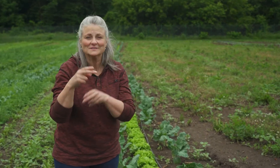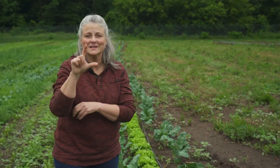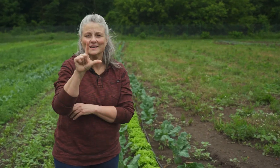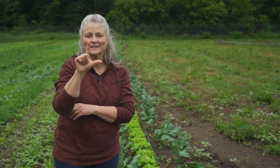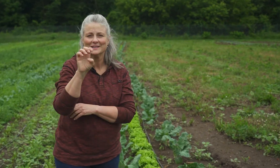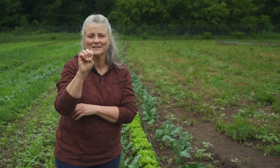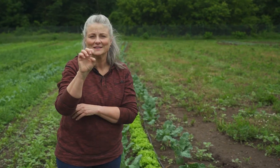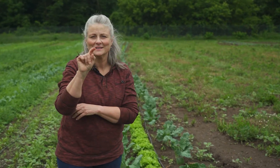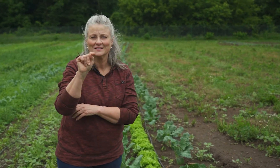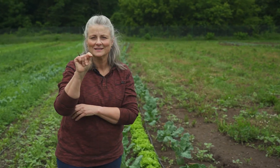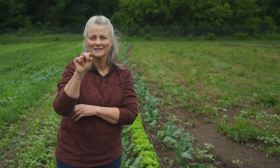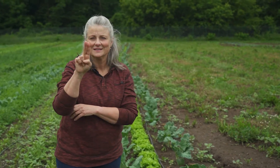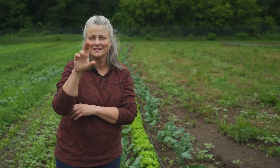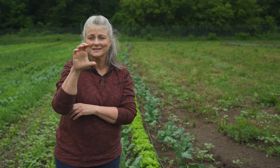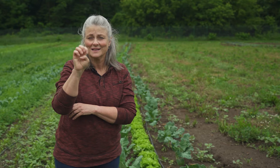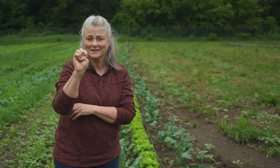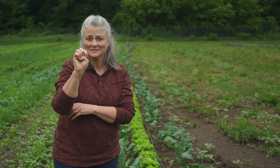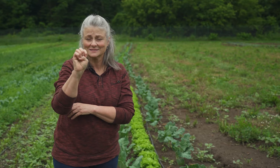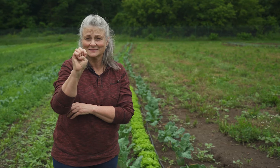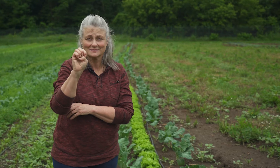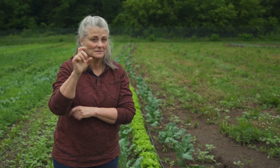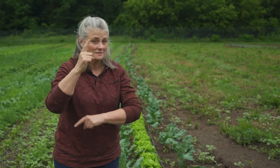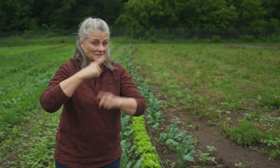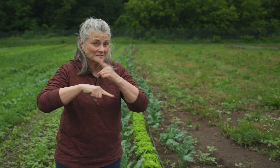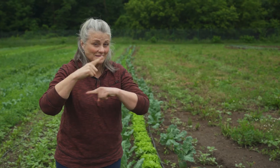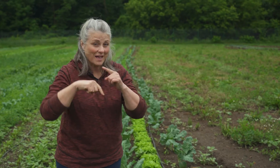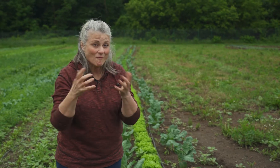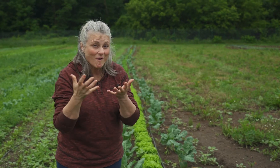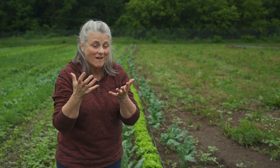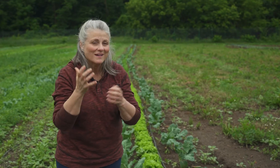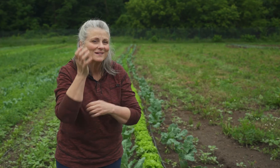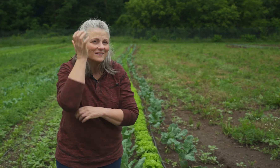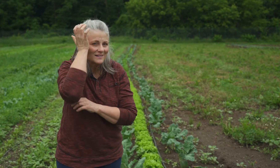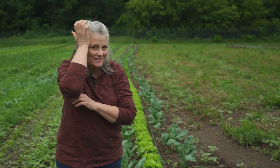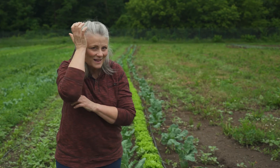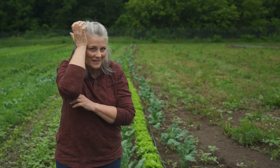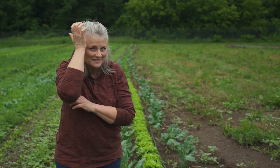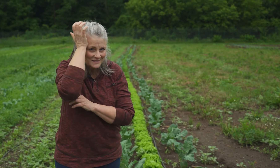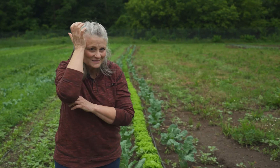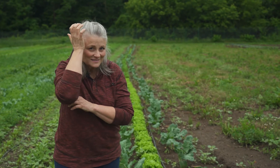Look at the plants we have here. This is called lettuce and the sign is this.